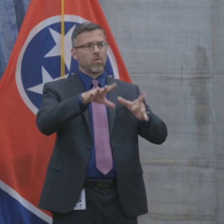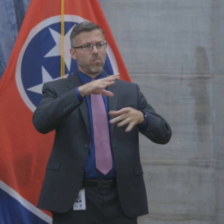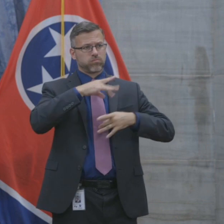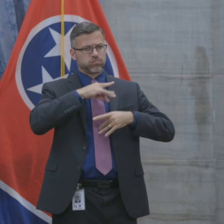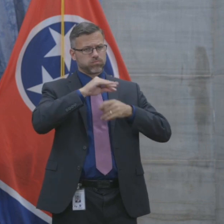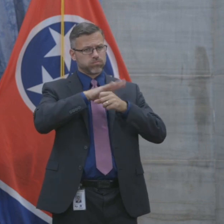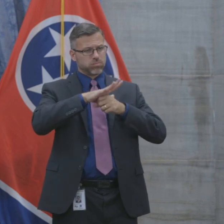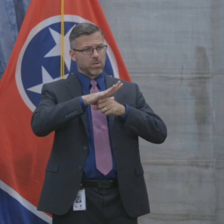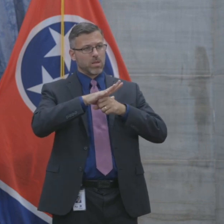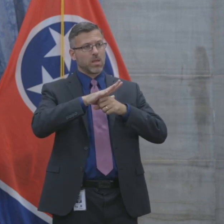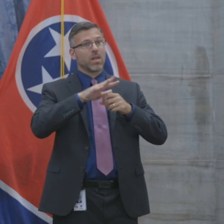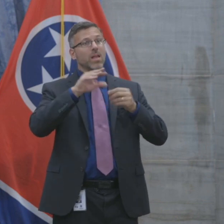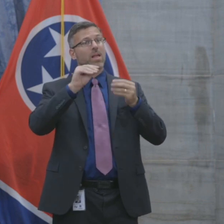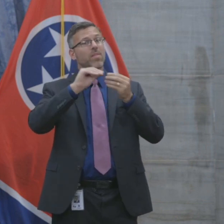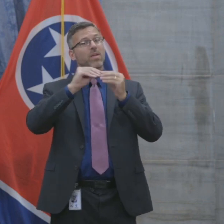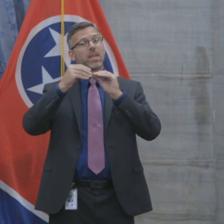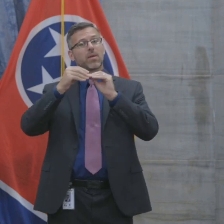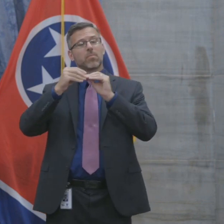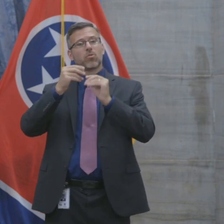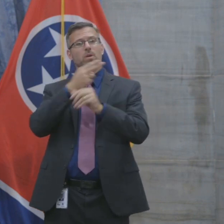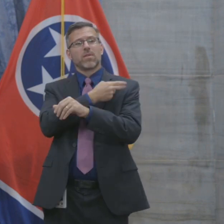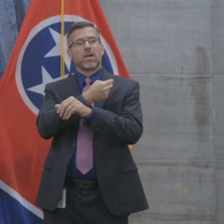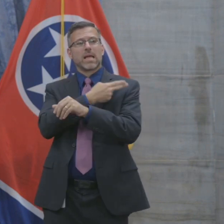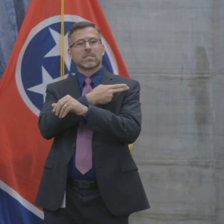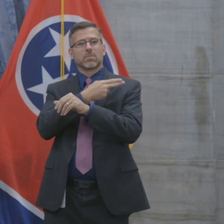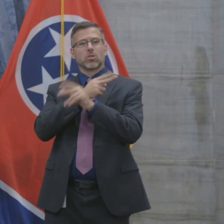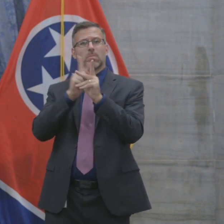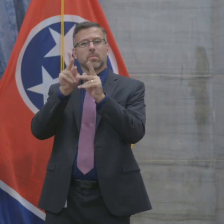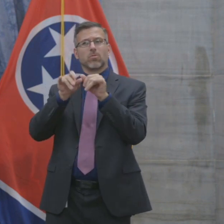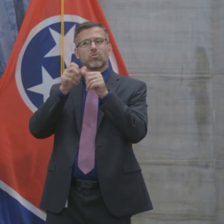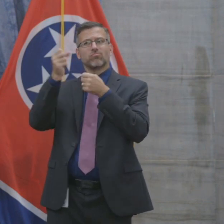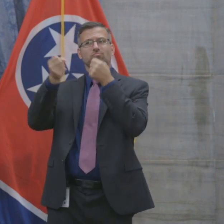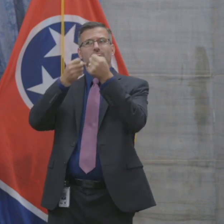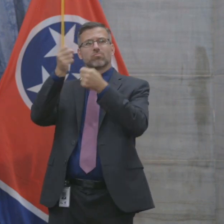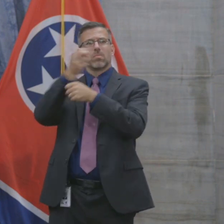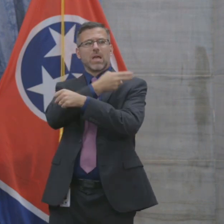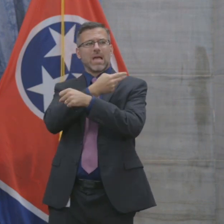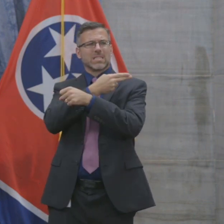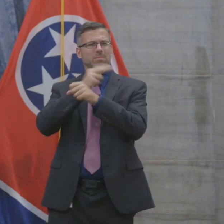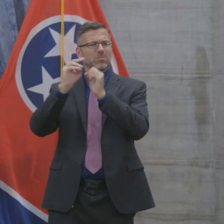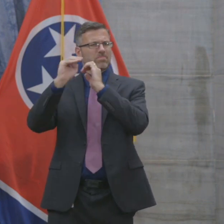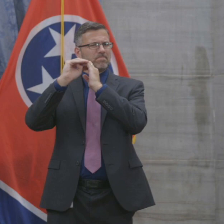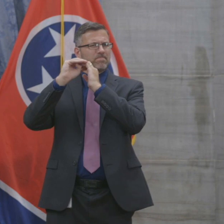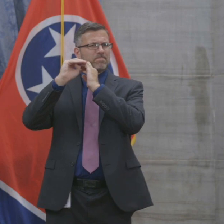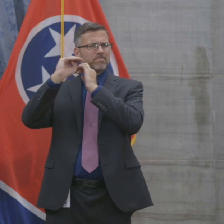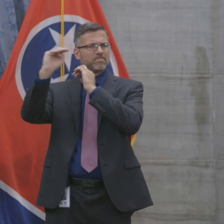its bounds by targeting one group? I think on balance what that piece of legislation